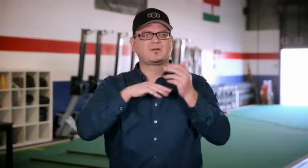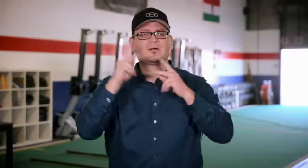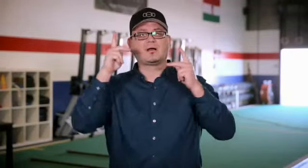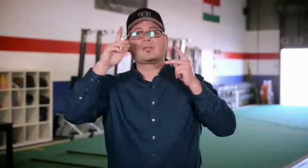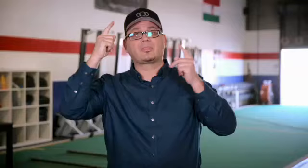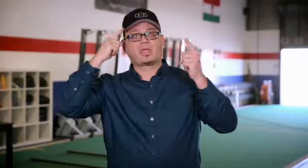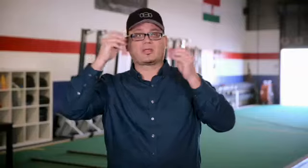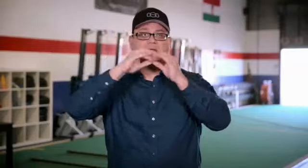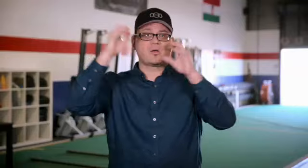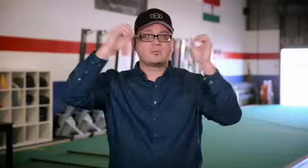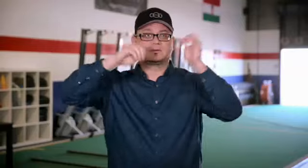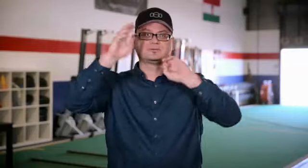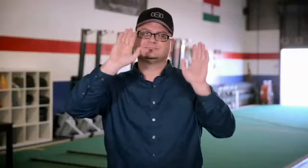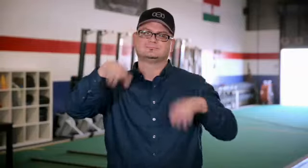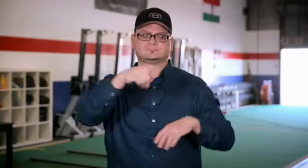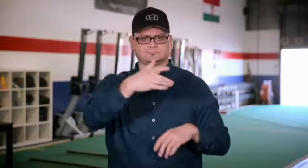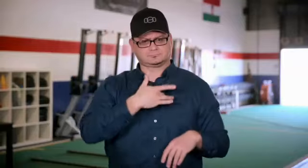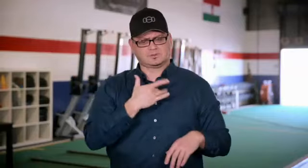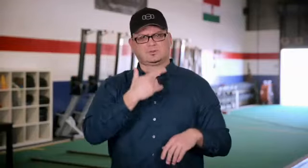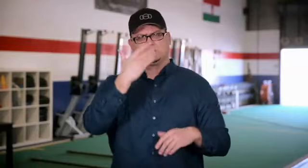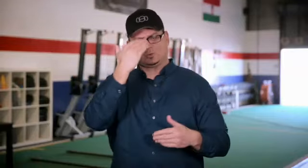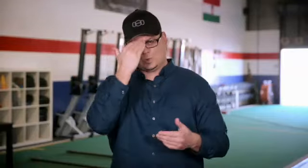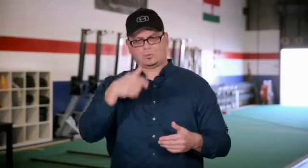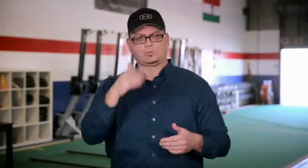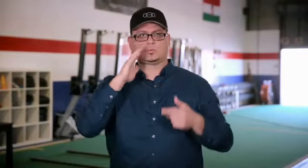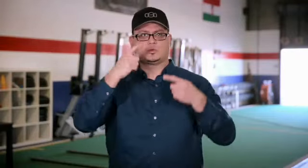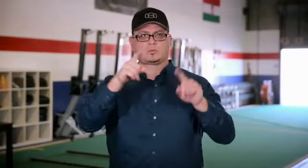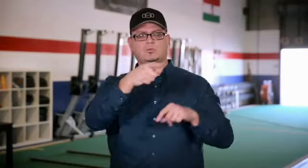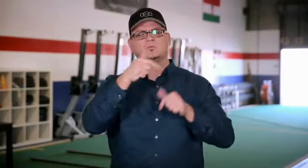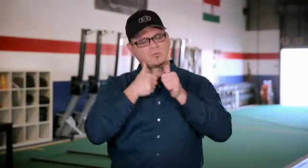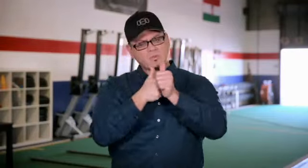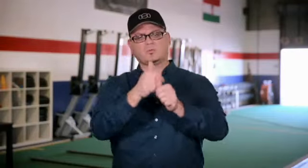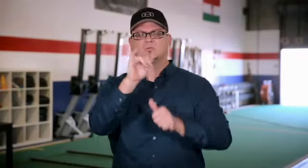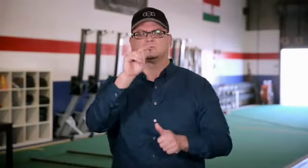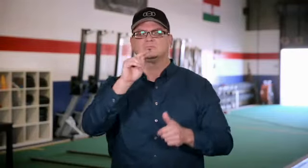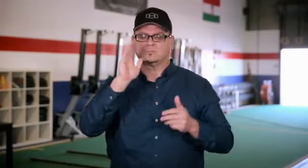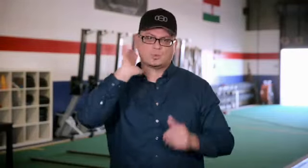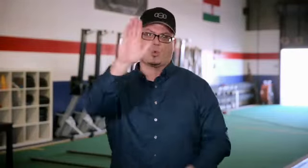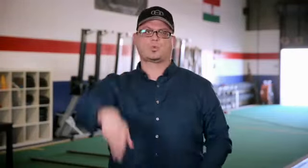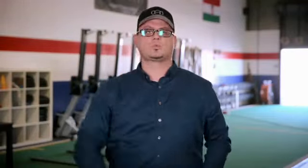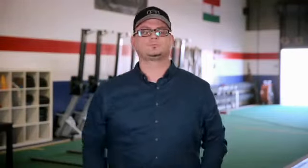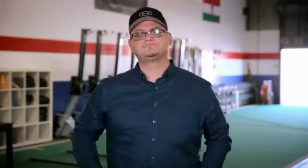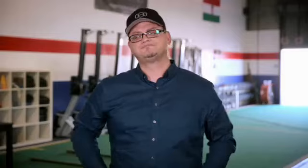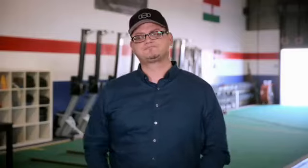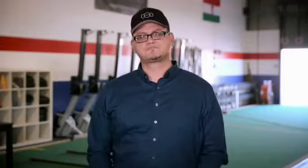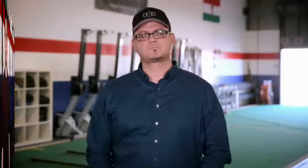No matter what people think of you or what their opinions are. If you know that it will work, then follow it. Go!